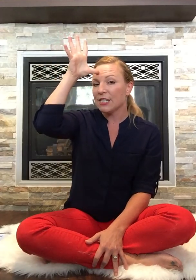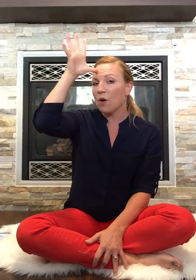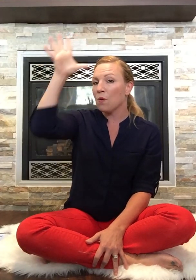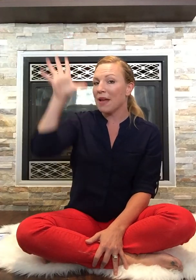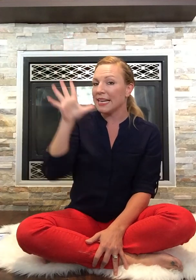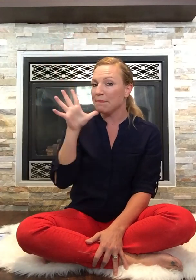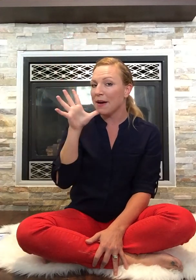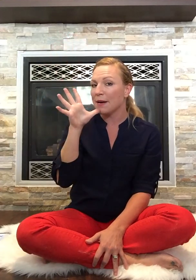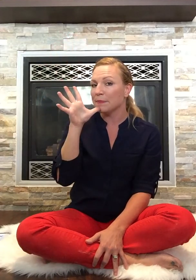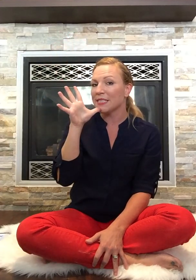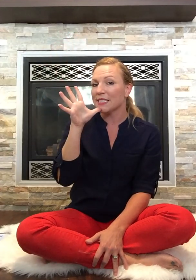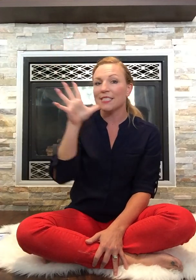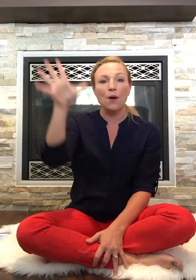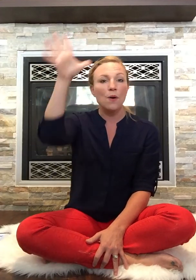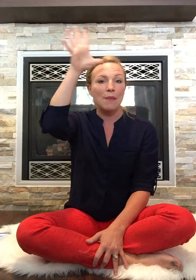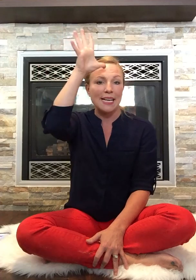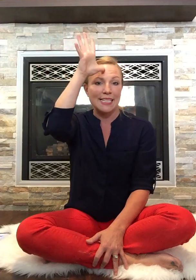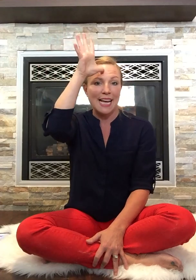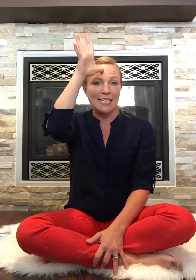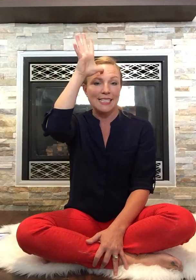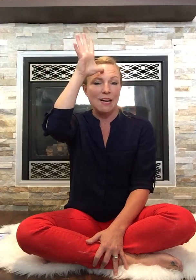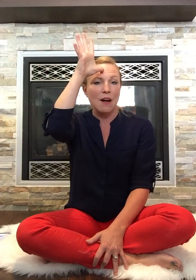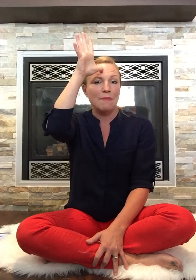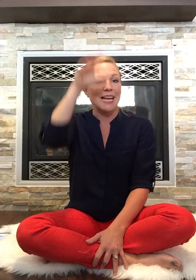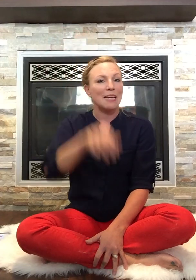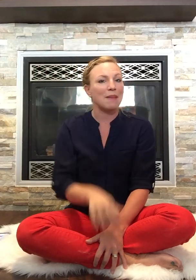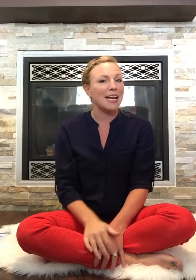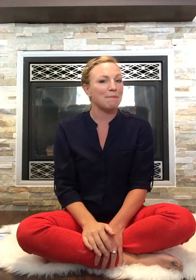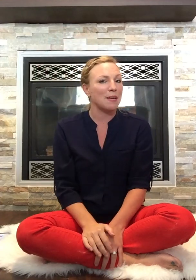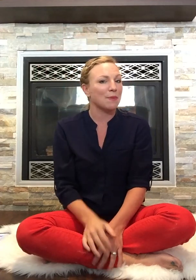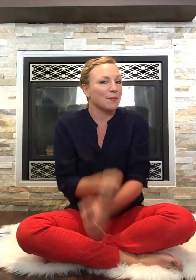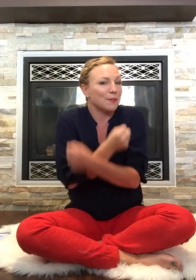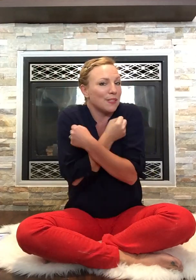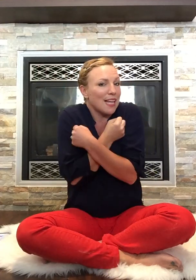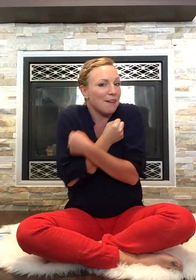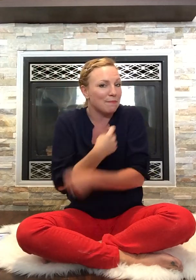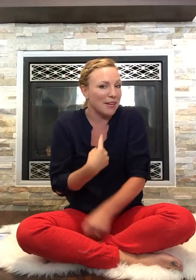so many MOMS, so many DADS, there are many, many people who LOVE ME.